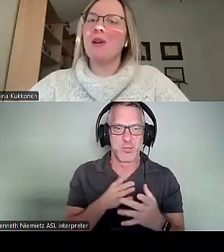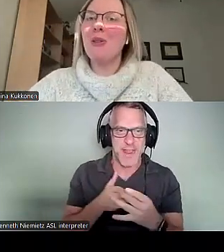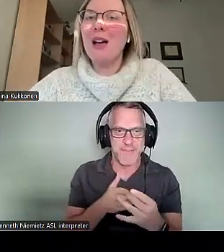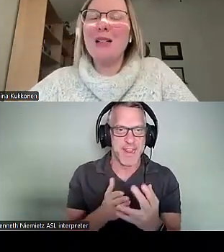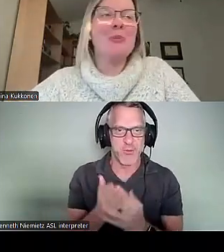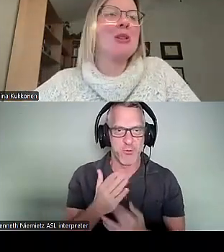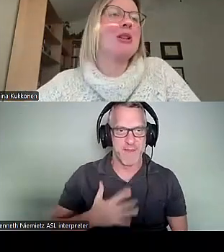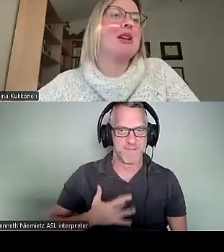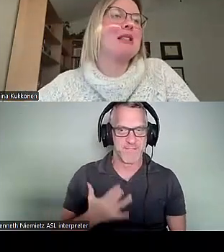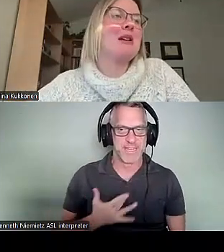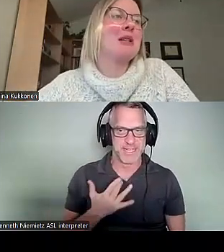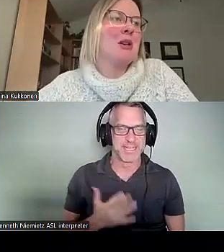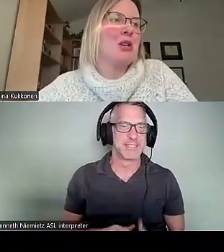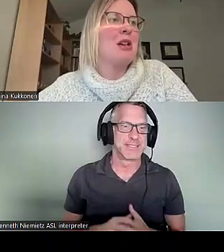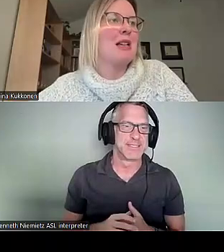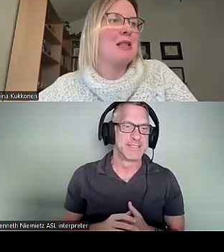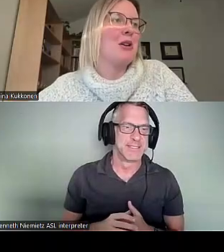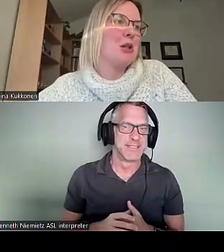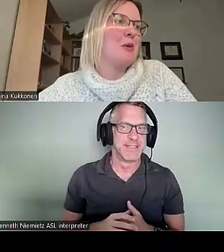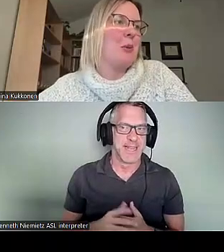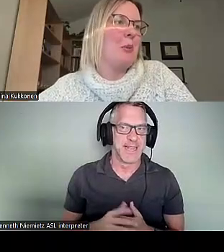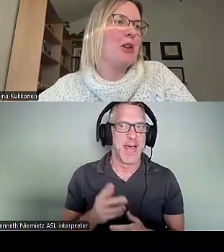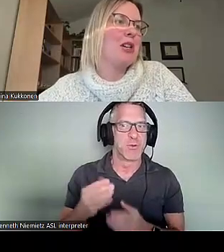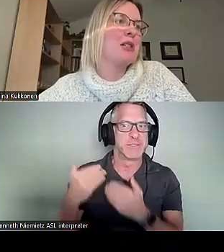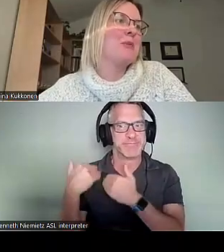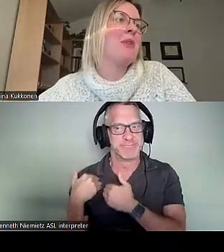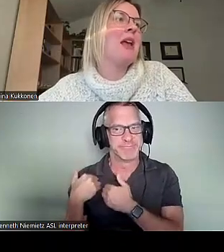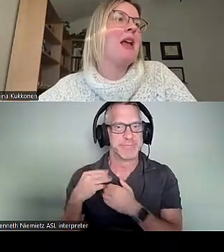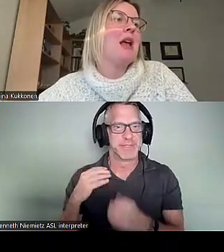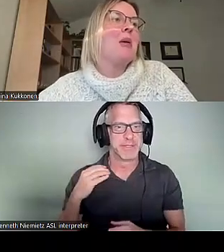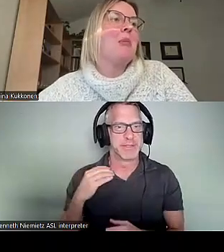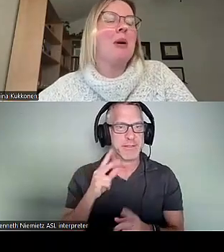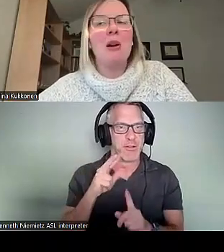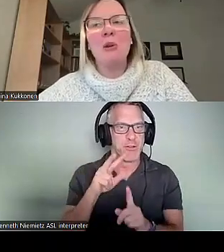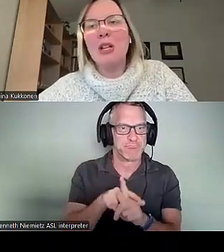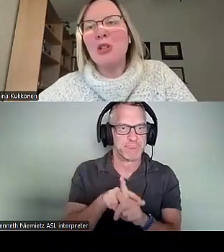around that. Particularly I was commissioned as the artist for the project project, but I really